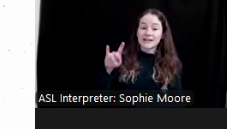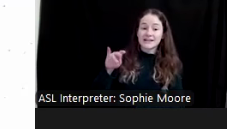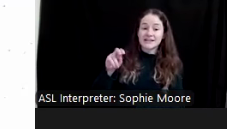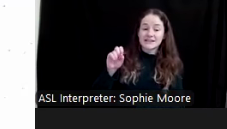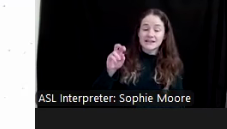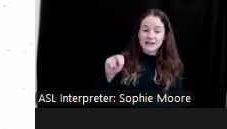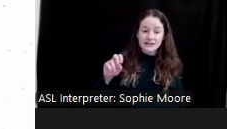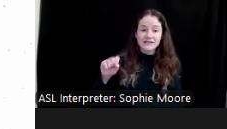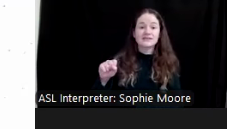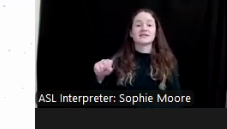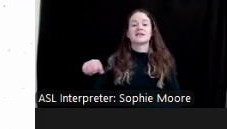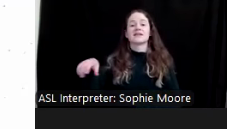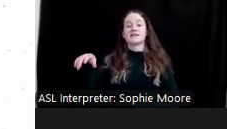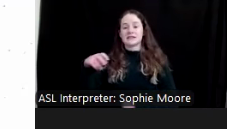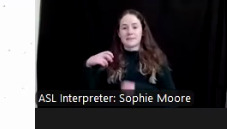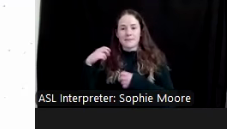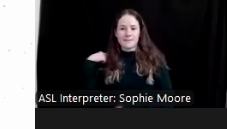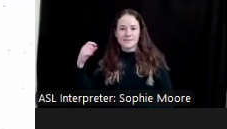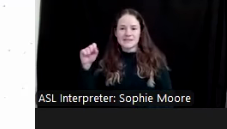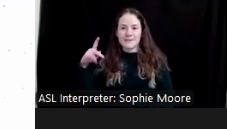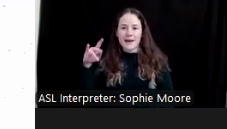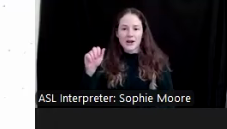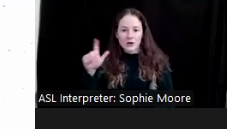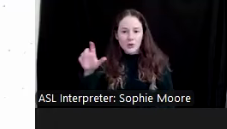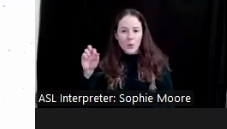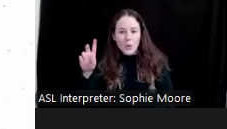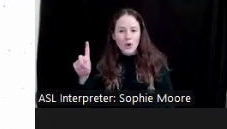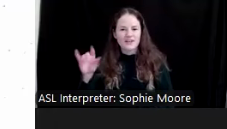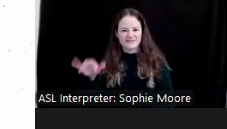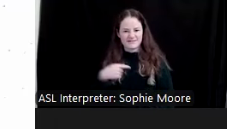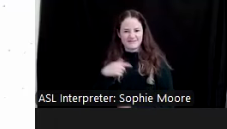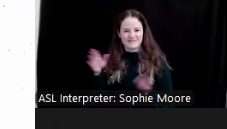ask me to be a part of this? Probably because as a PT, I help figure out how